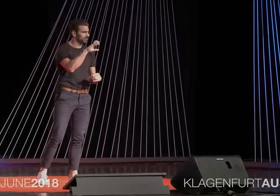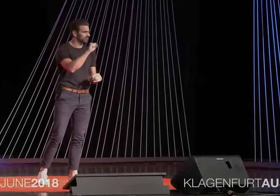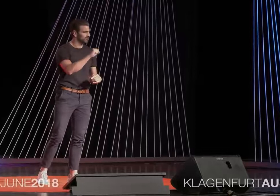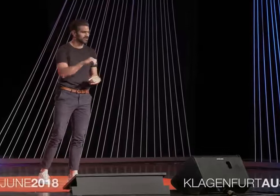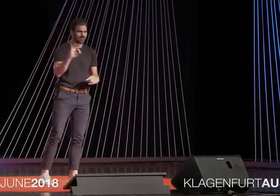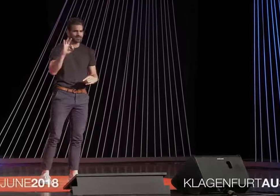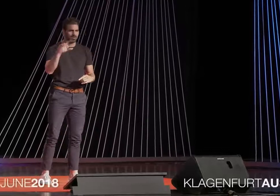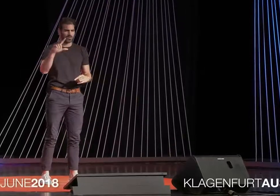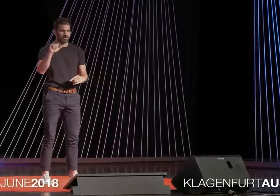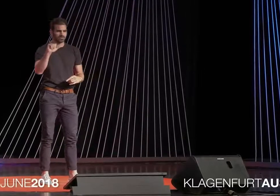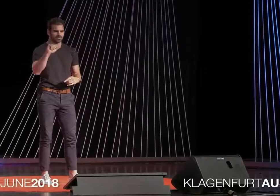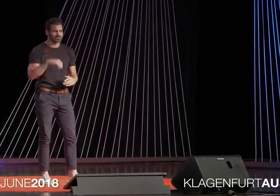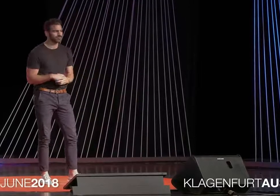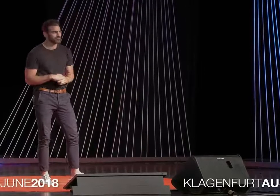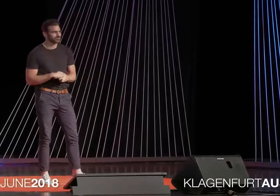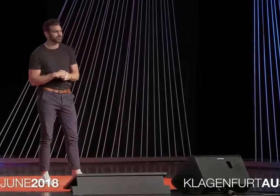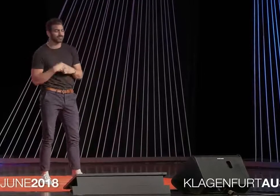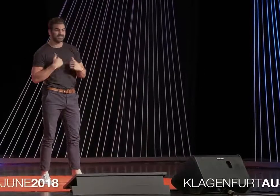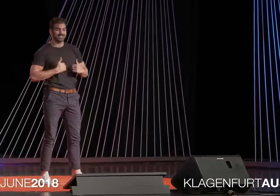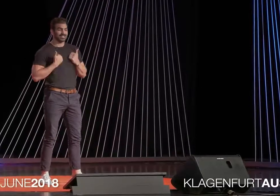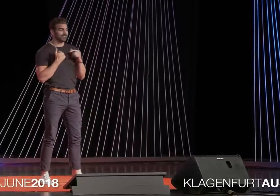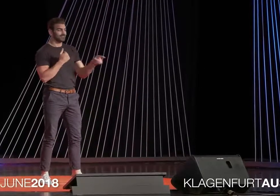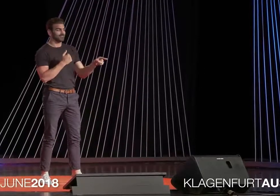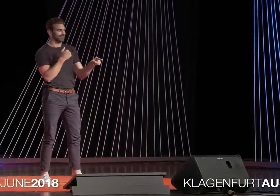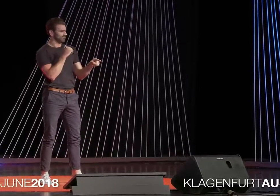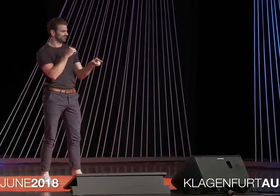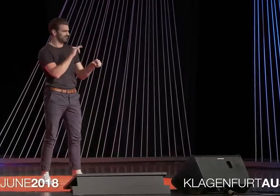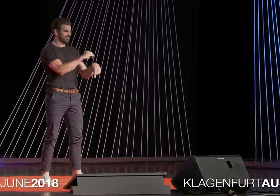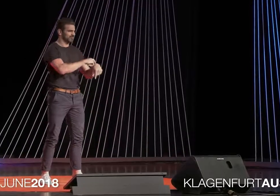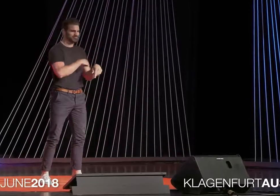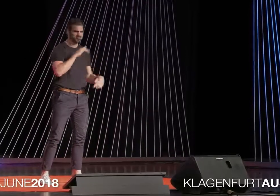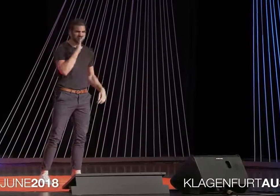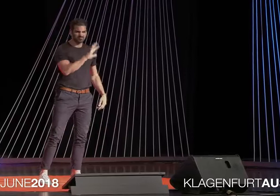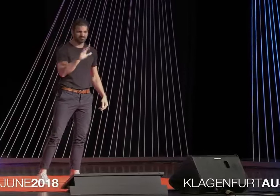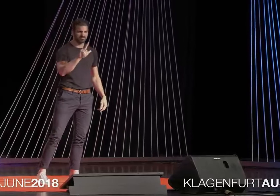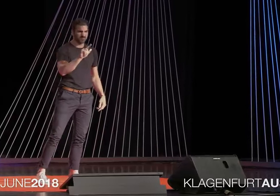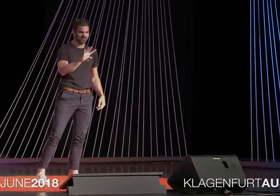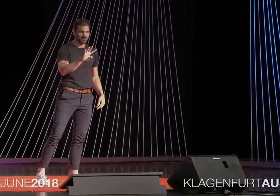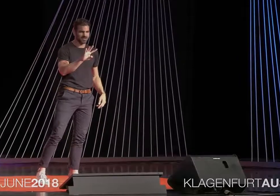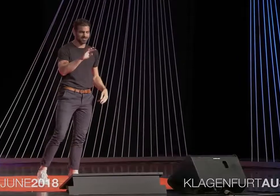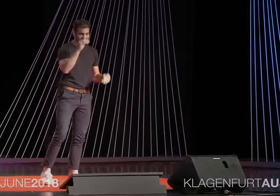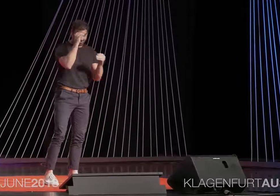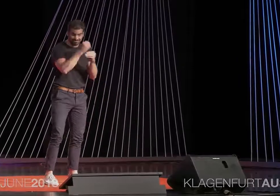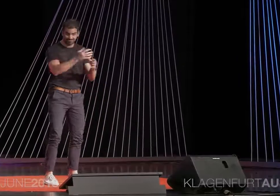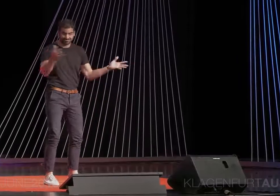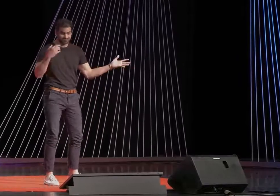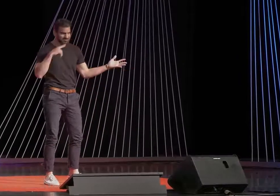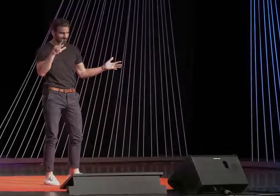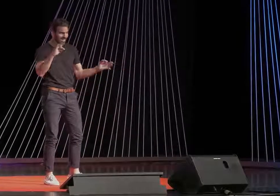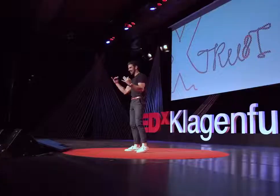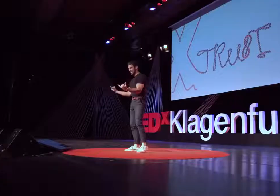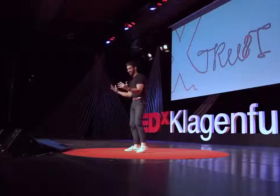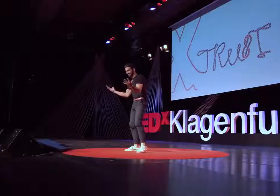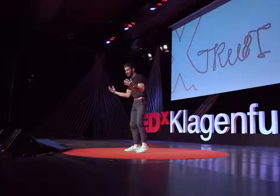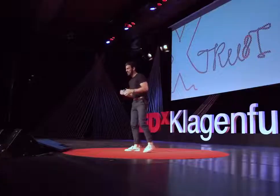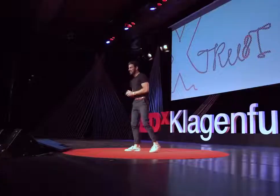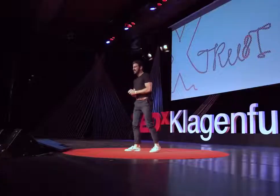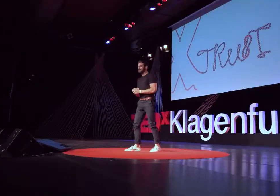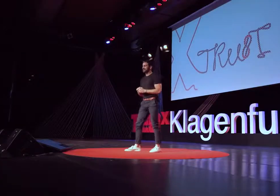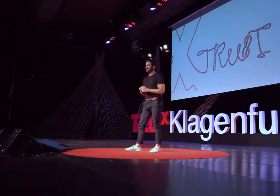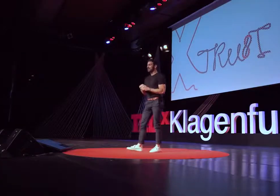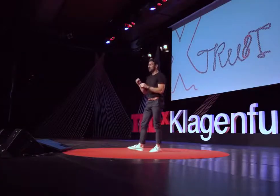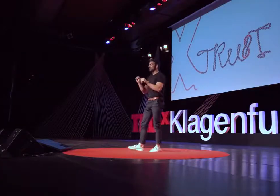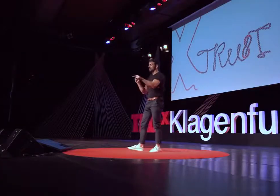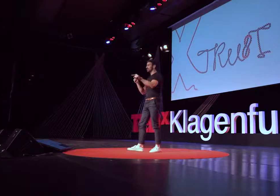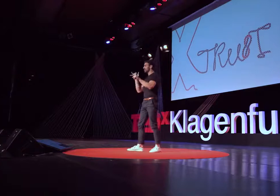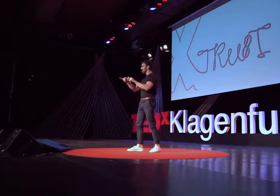naples florida i was looking for something new i was 24 i'm 29 now and in that small coastal